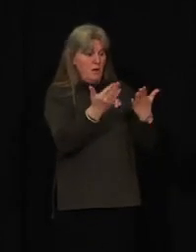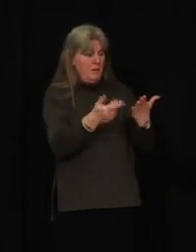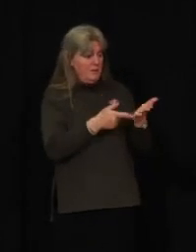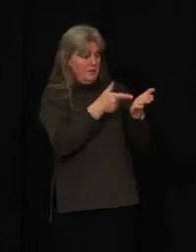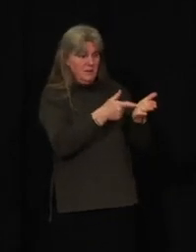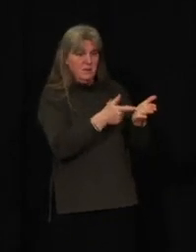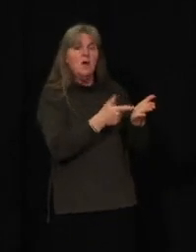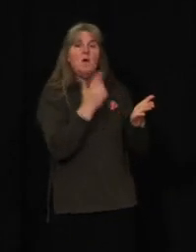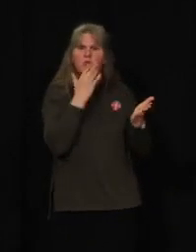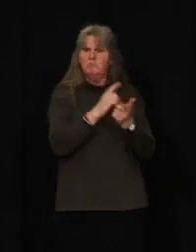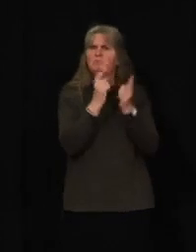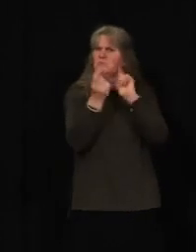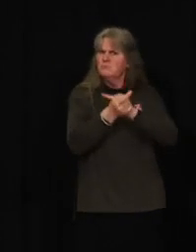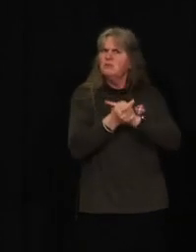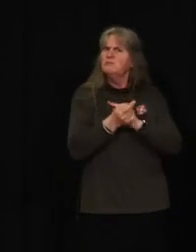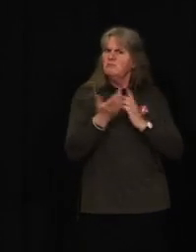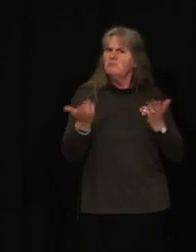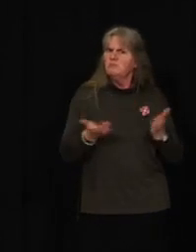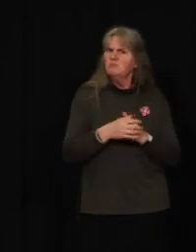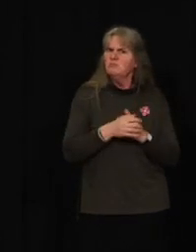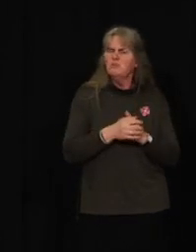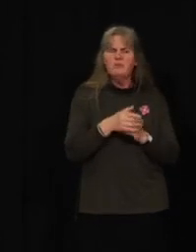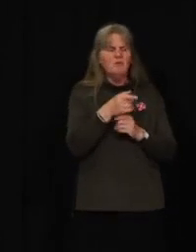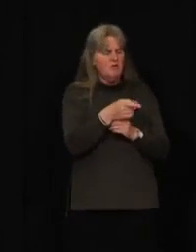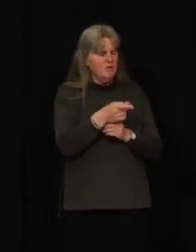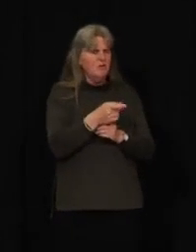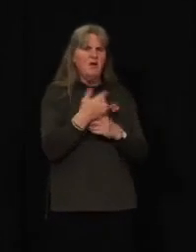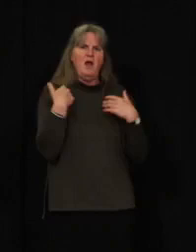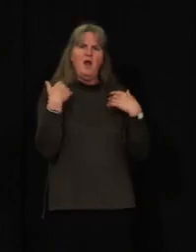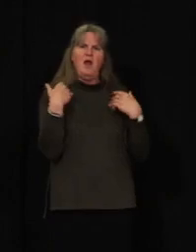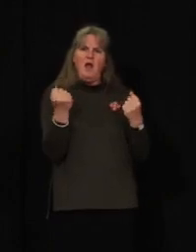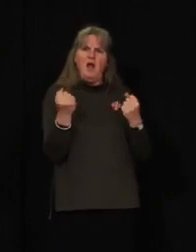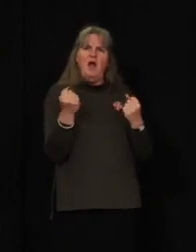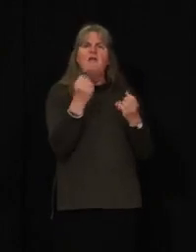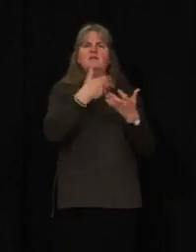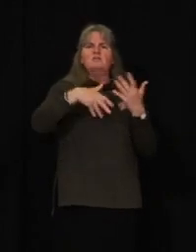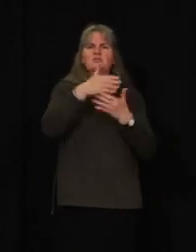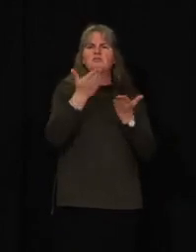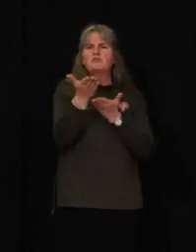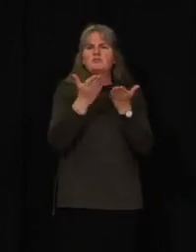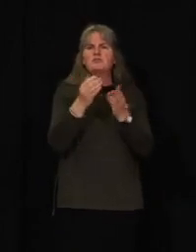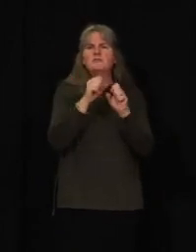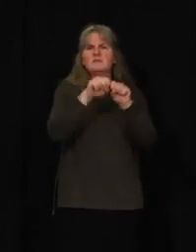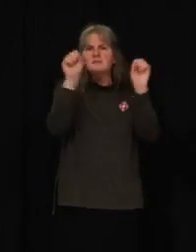truly transformational. To transform the health and social system into one that is